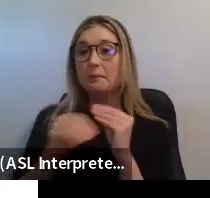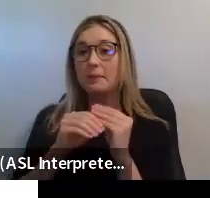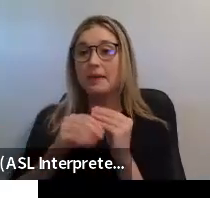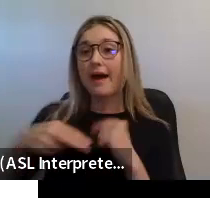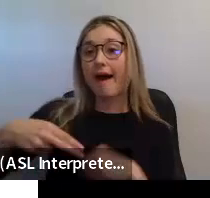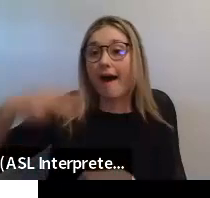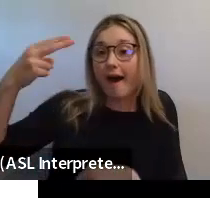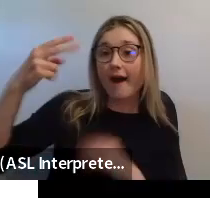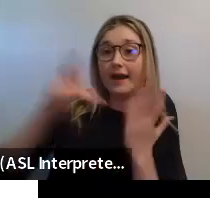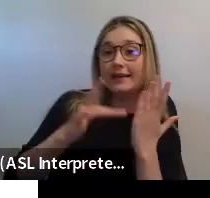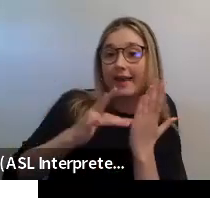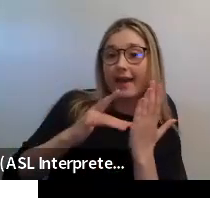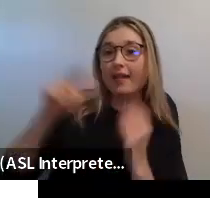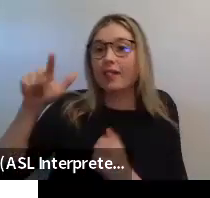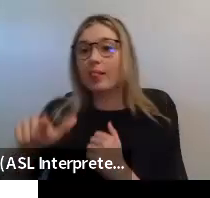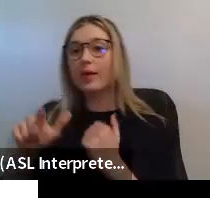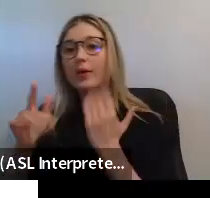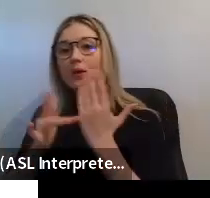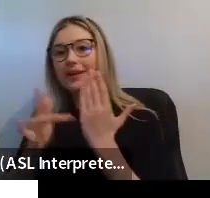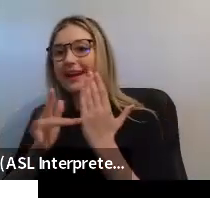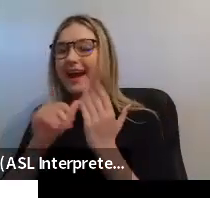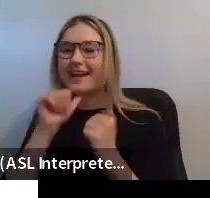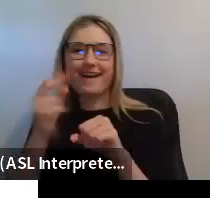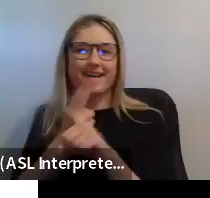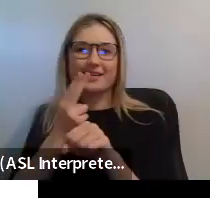Or there's some additional, there's high tech, and then low tech.